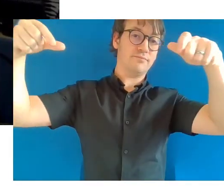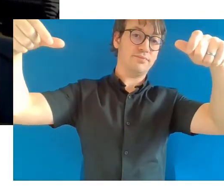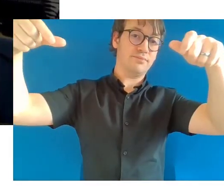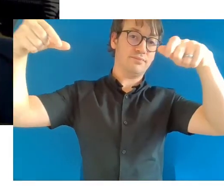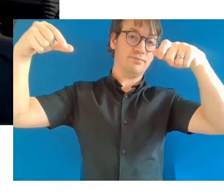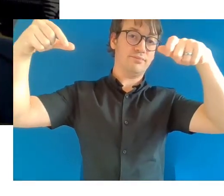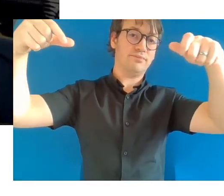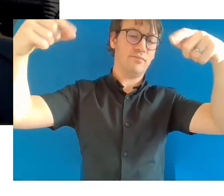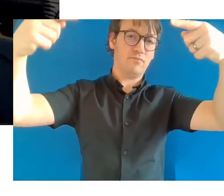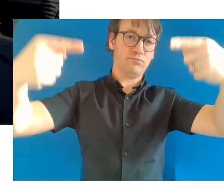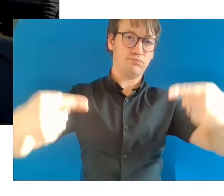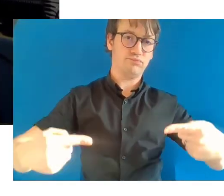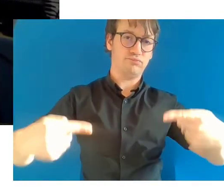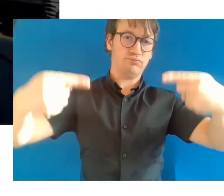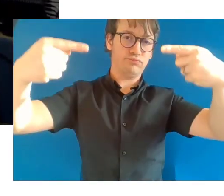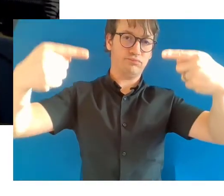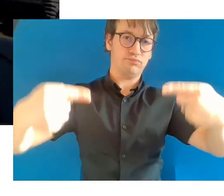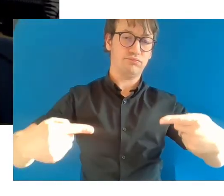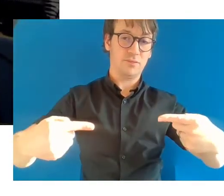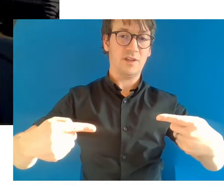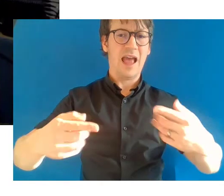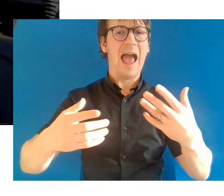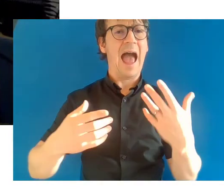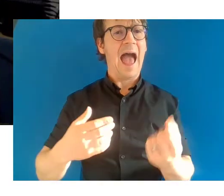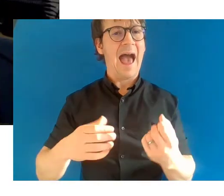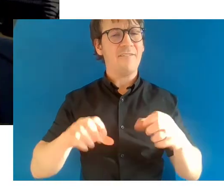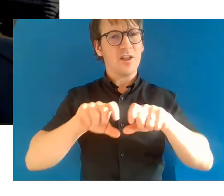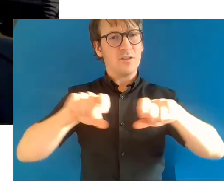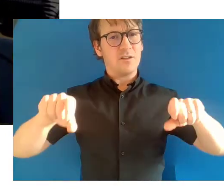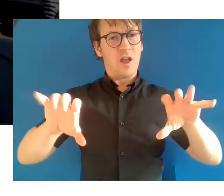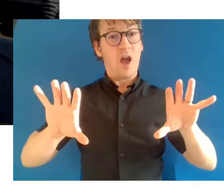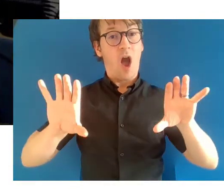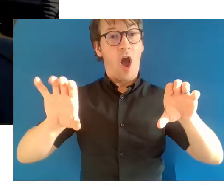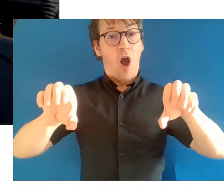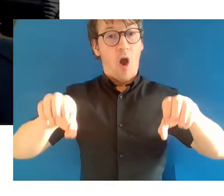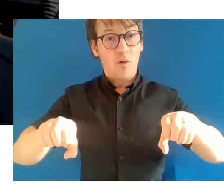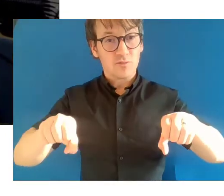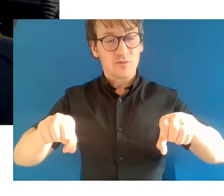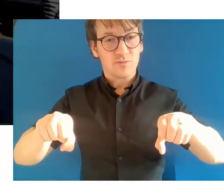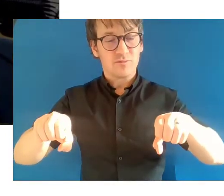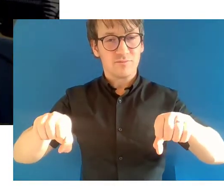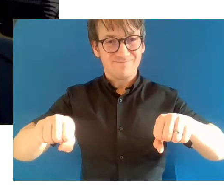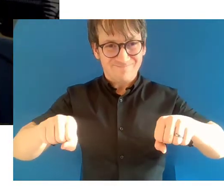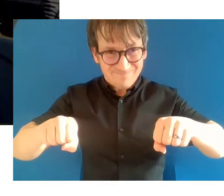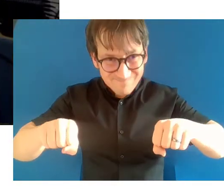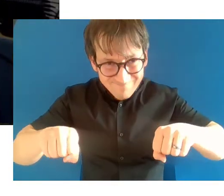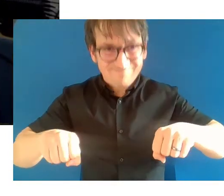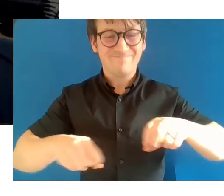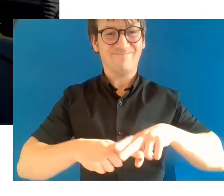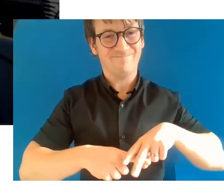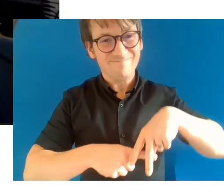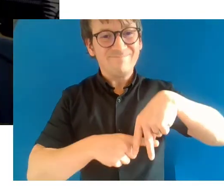so that it has stable hand support, on which somebody can lean as it moves up and across,